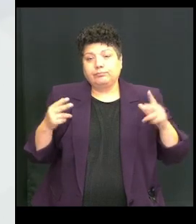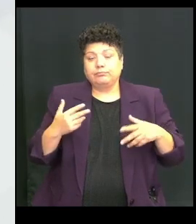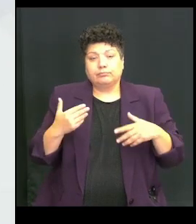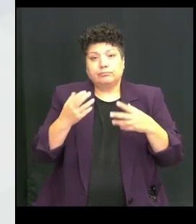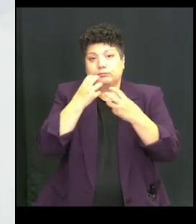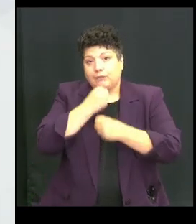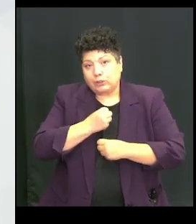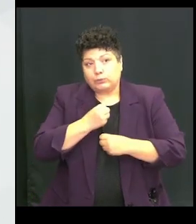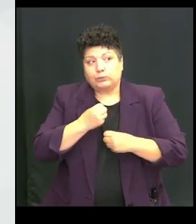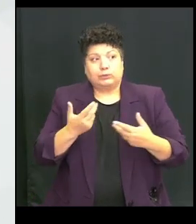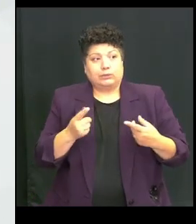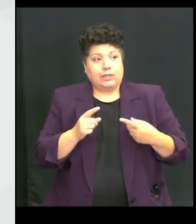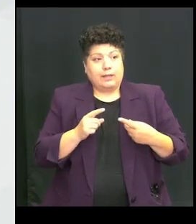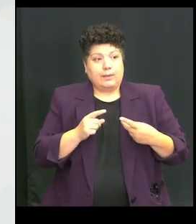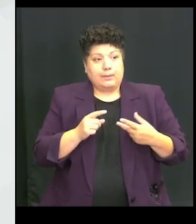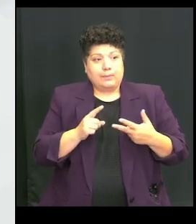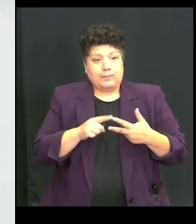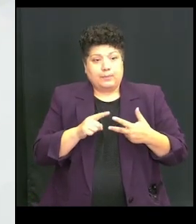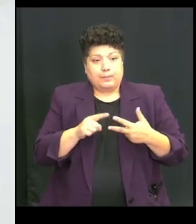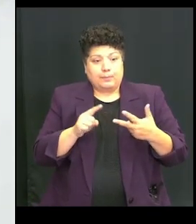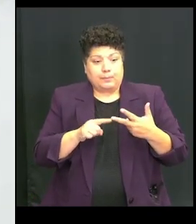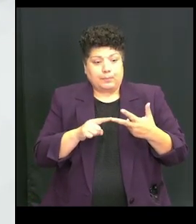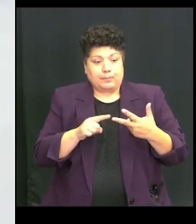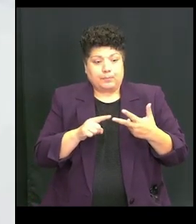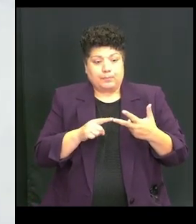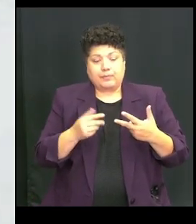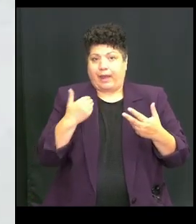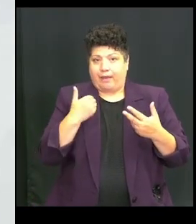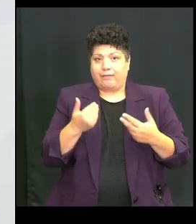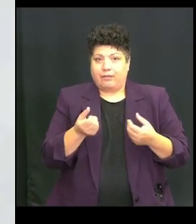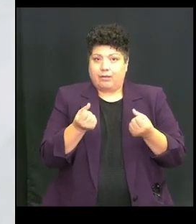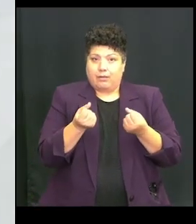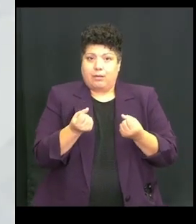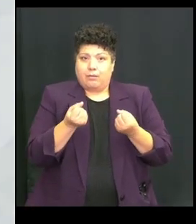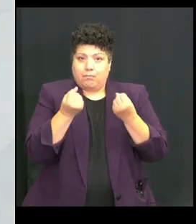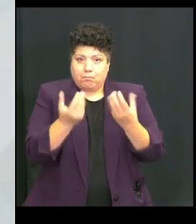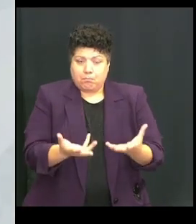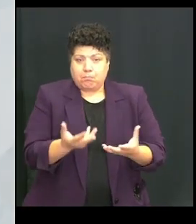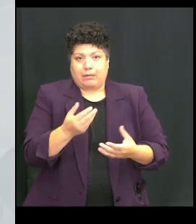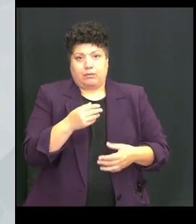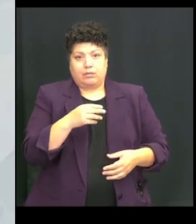recognizing the existence of a plurality of values and perspectives in this country,